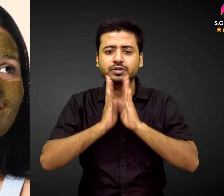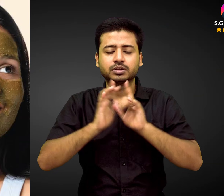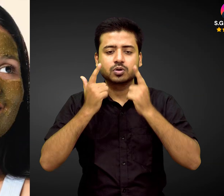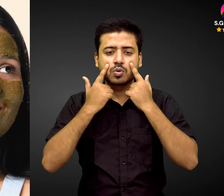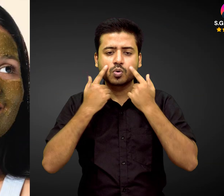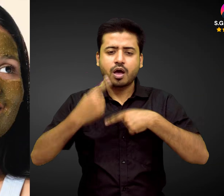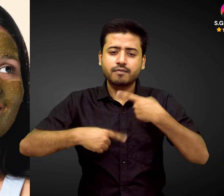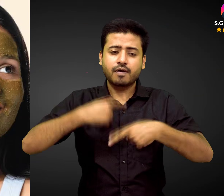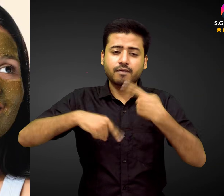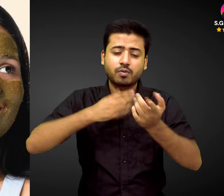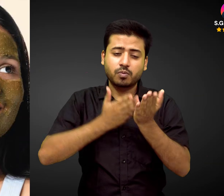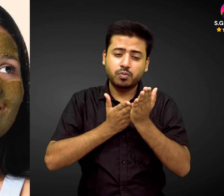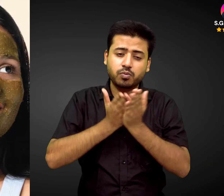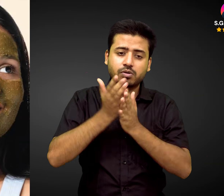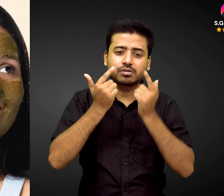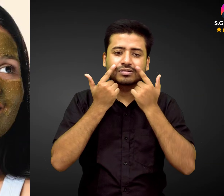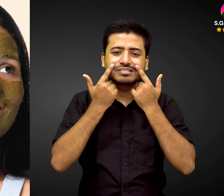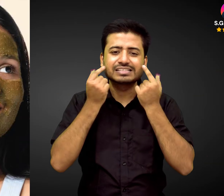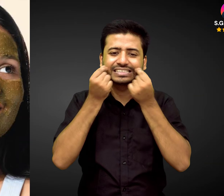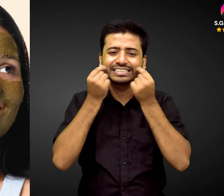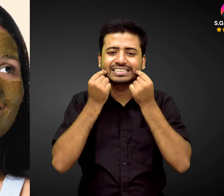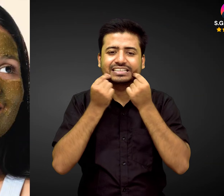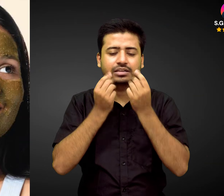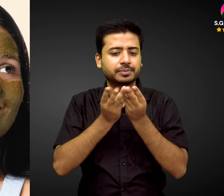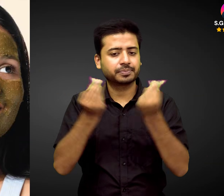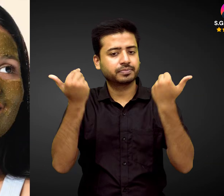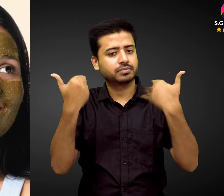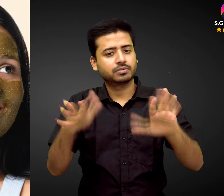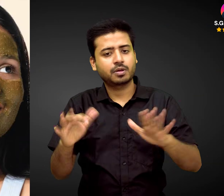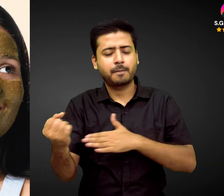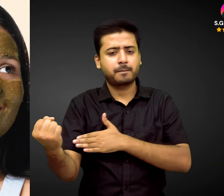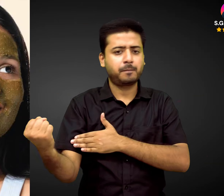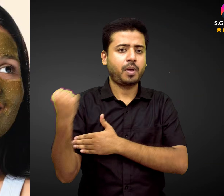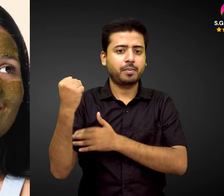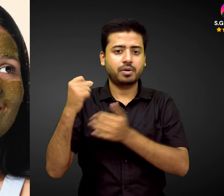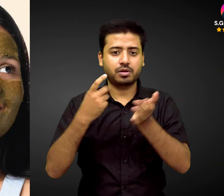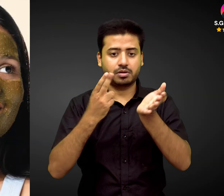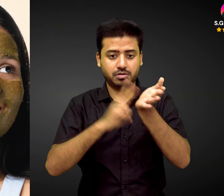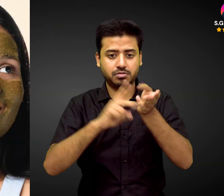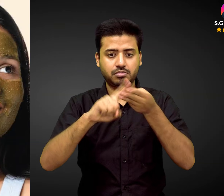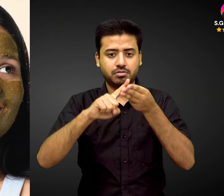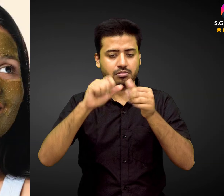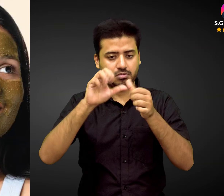furillic acid and alantoin, which naturally soothe the skin and promote a brighter, more